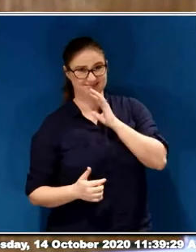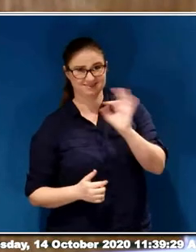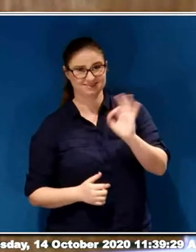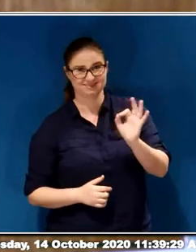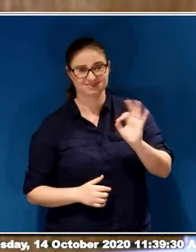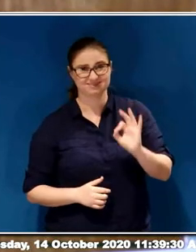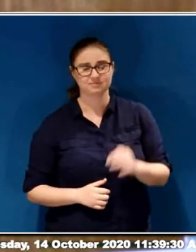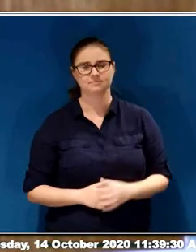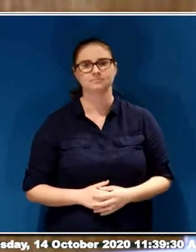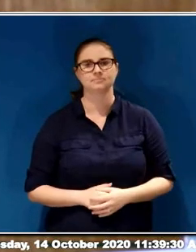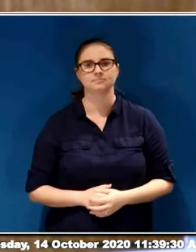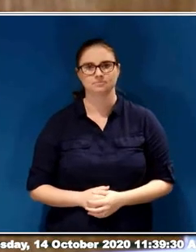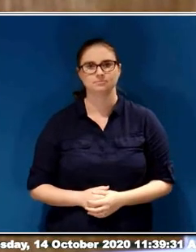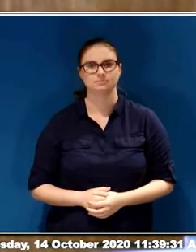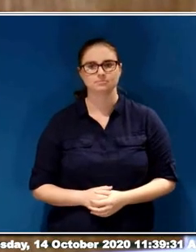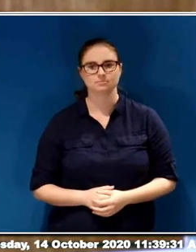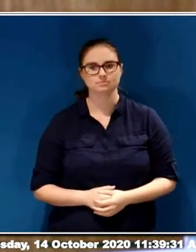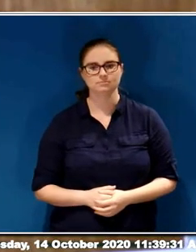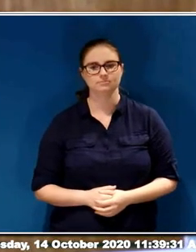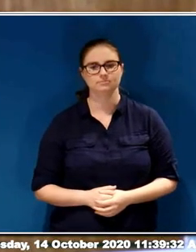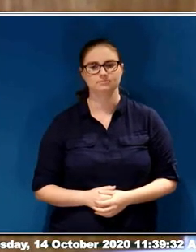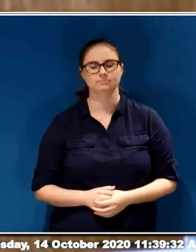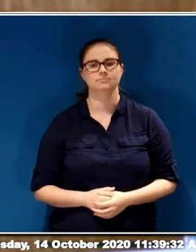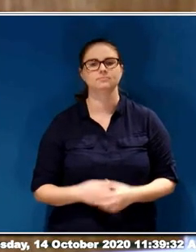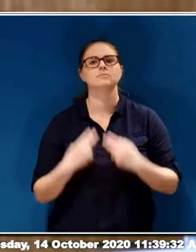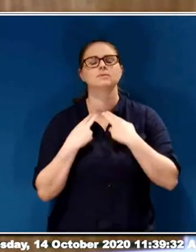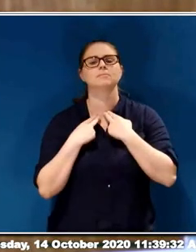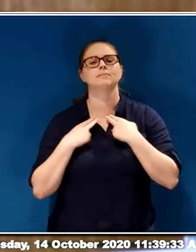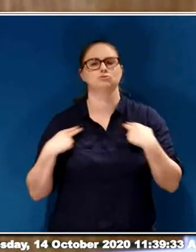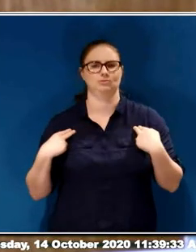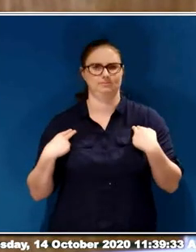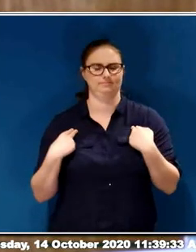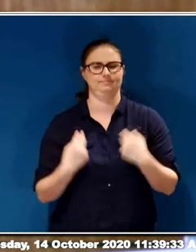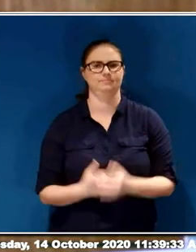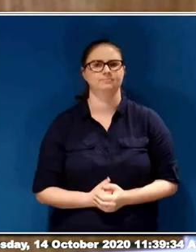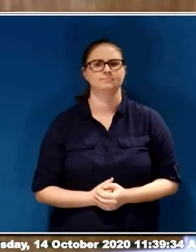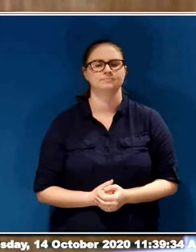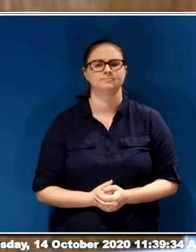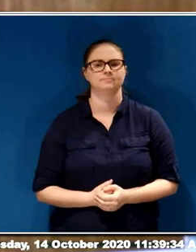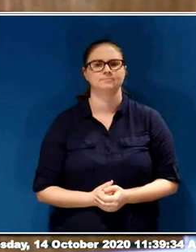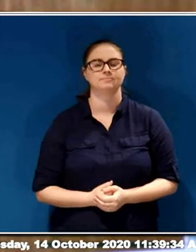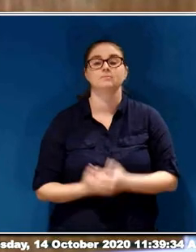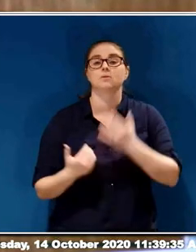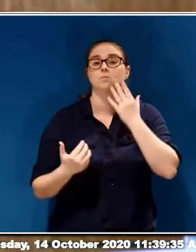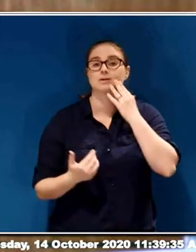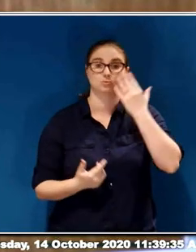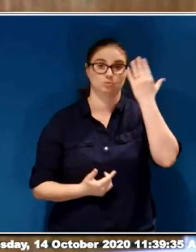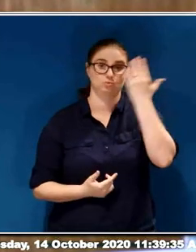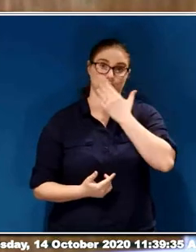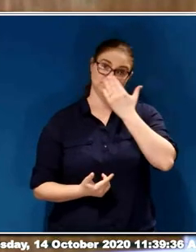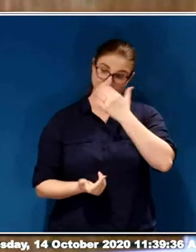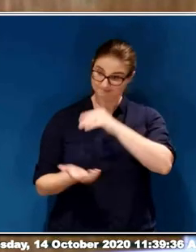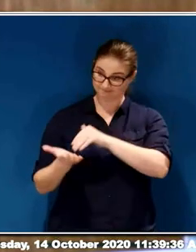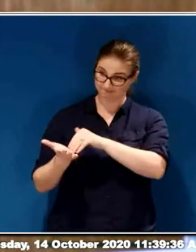After he was excluded, you took some steps to find alternate schooling for him, alternate enrolment.